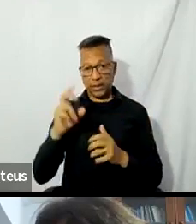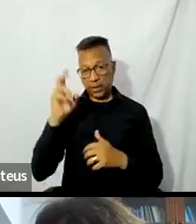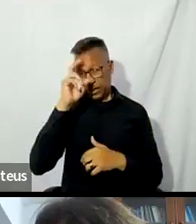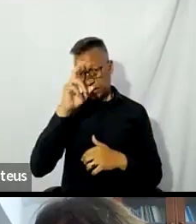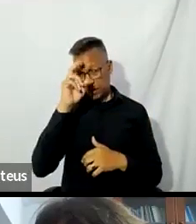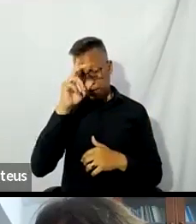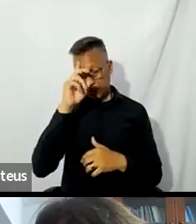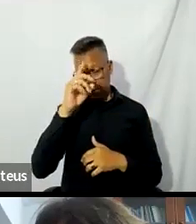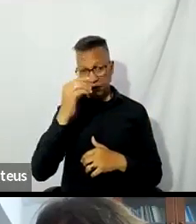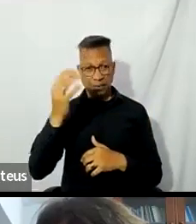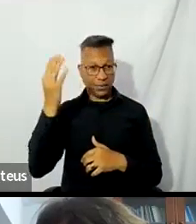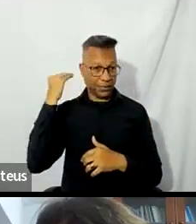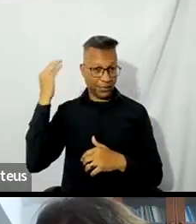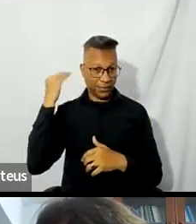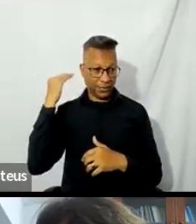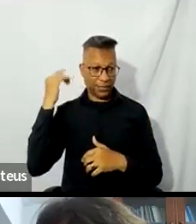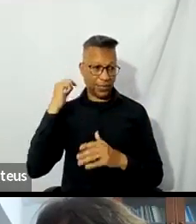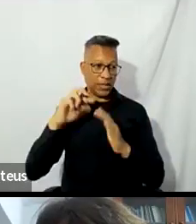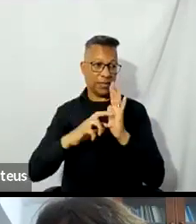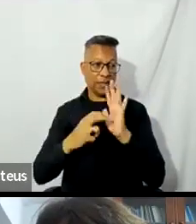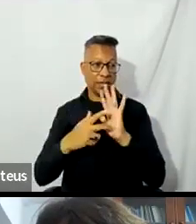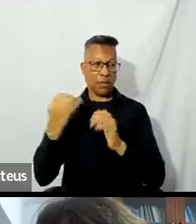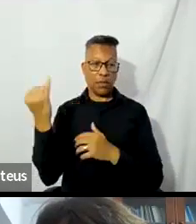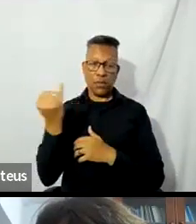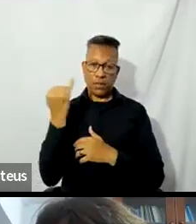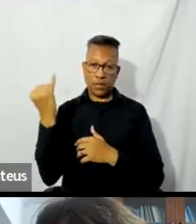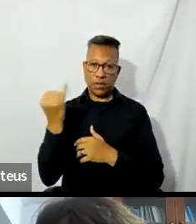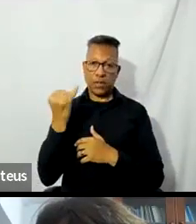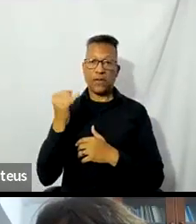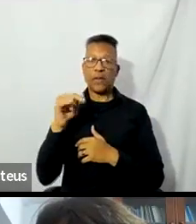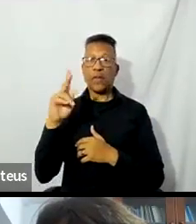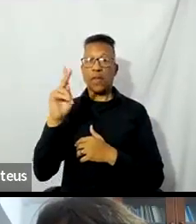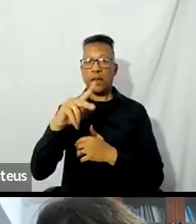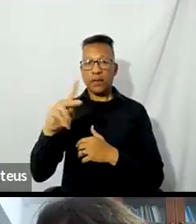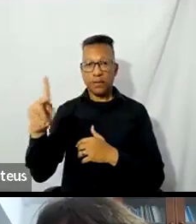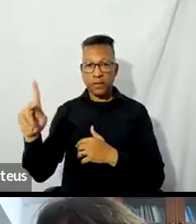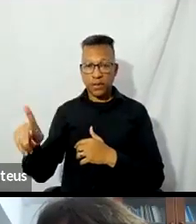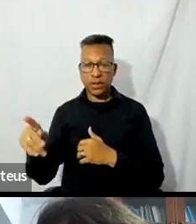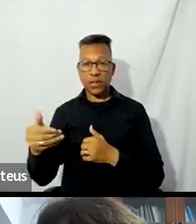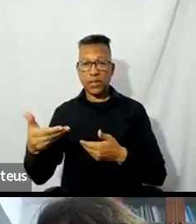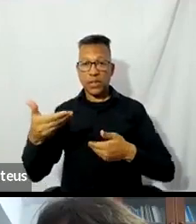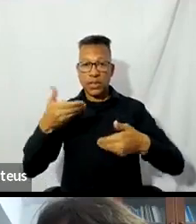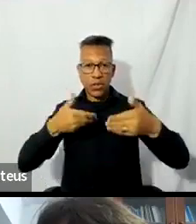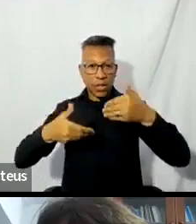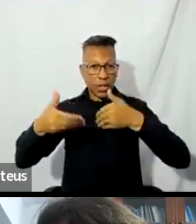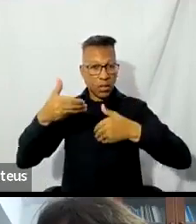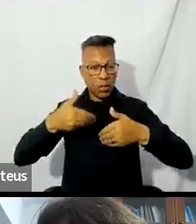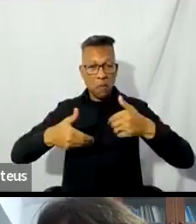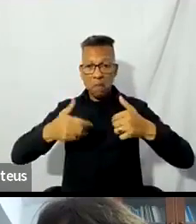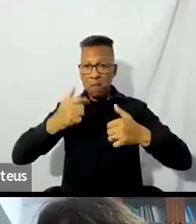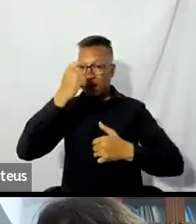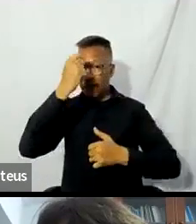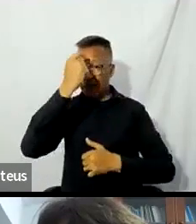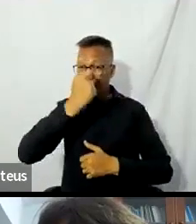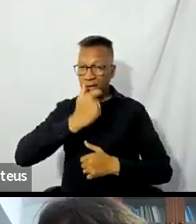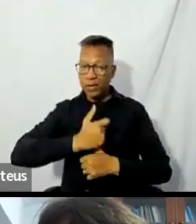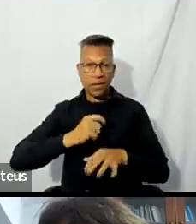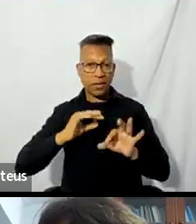t from my school days, that's really meant something is those who treated as like as like human beings Yeah as like human beings like human beings. It just made him it didn't